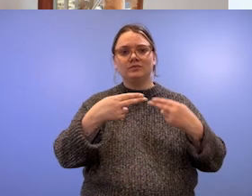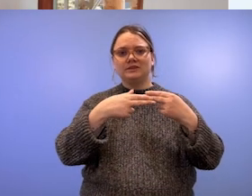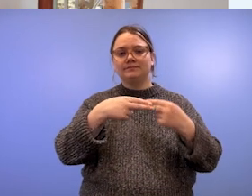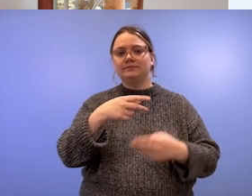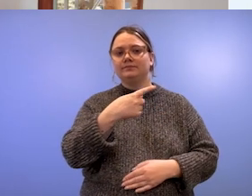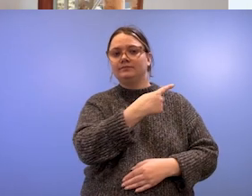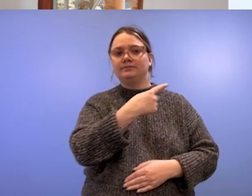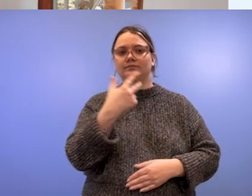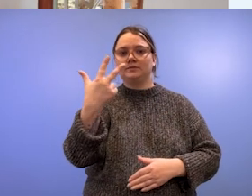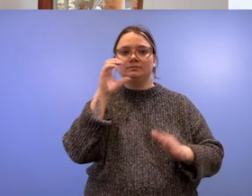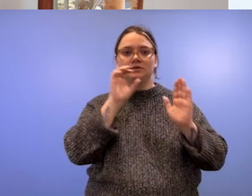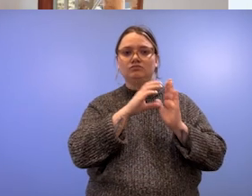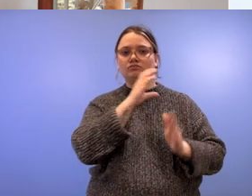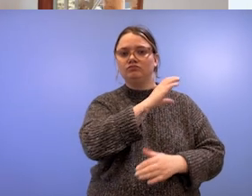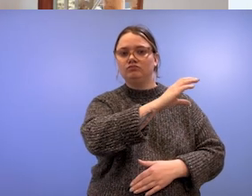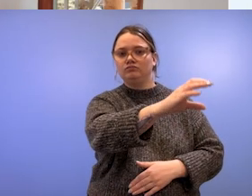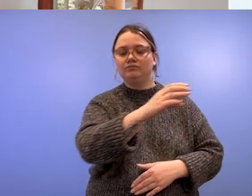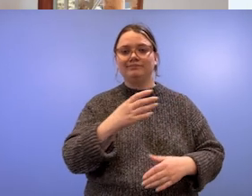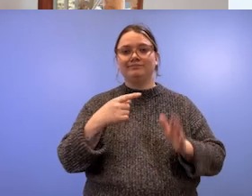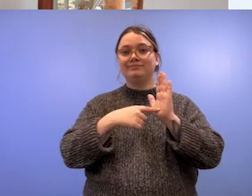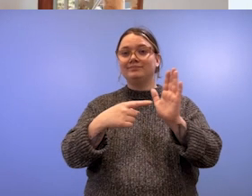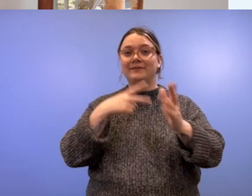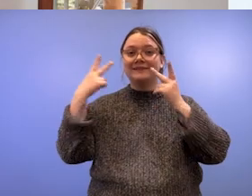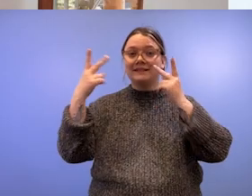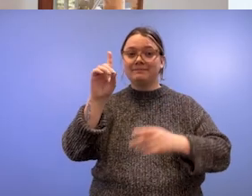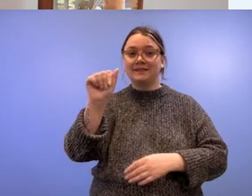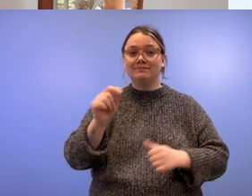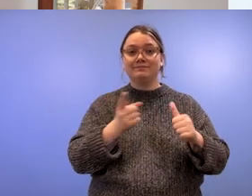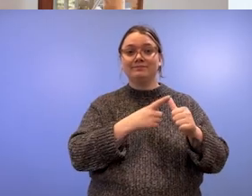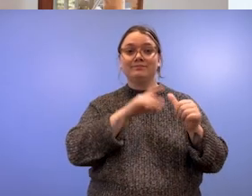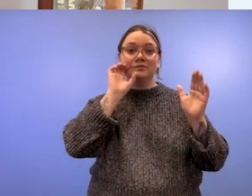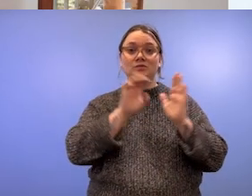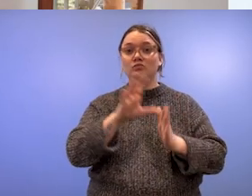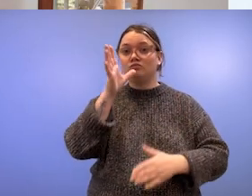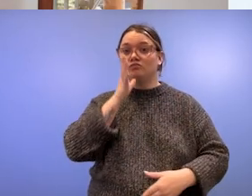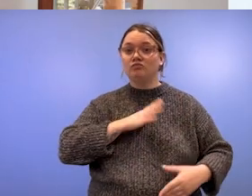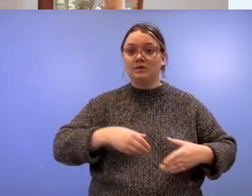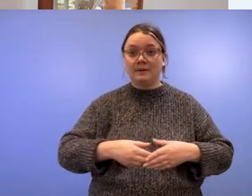are three photos depicting examples of visible disabilities. So the first image is of a woman in